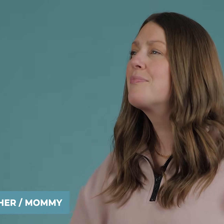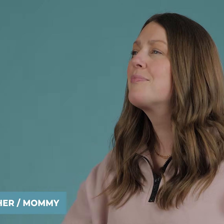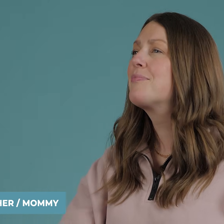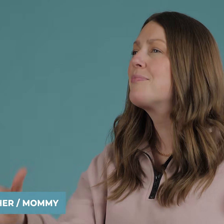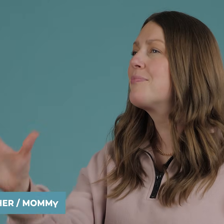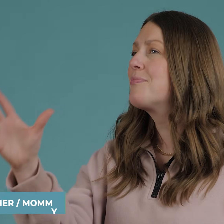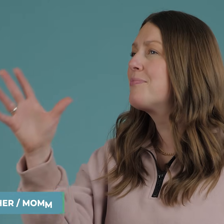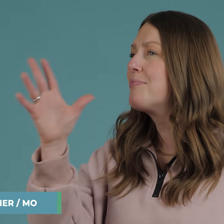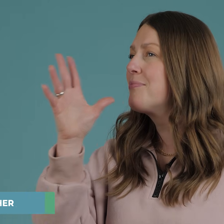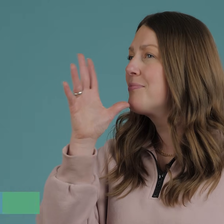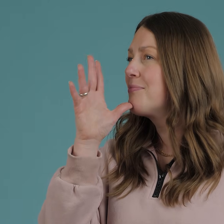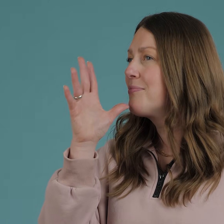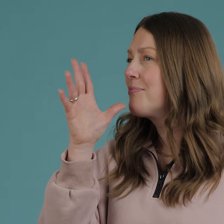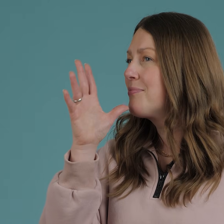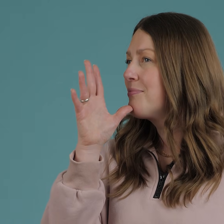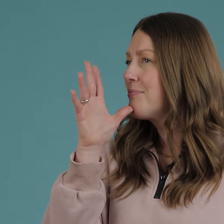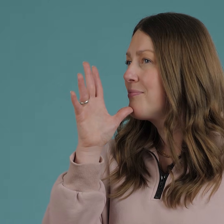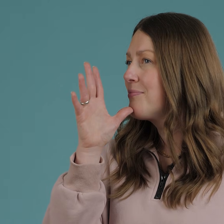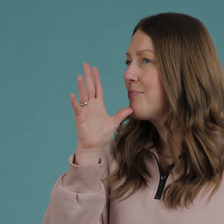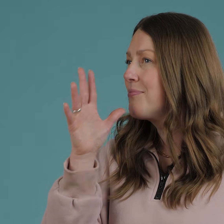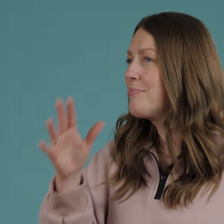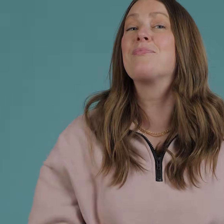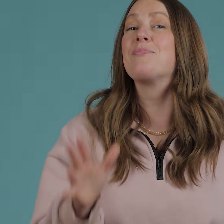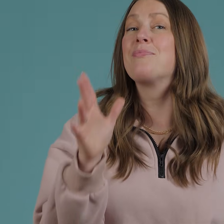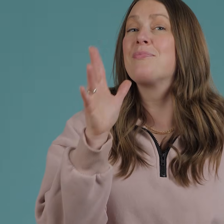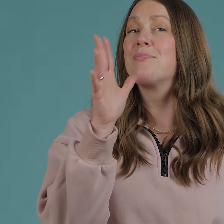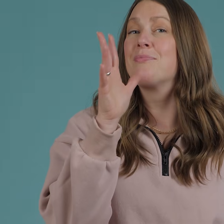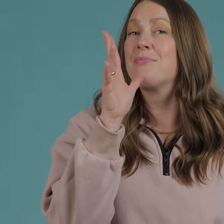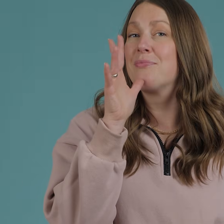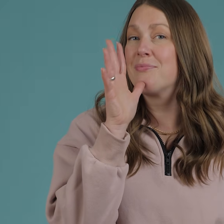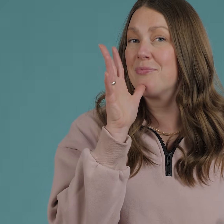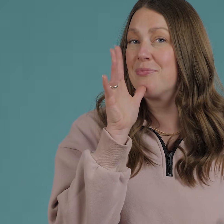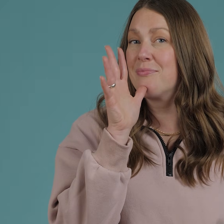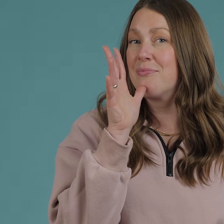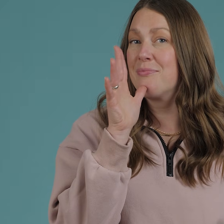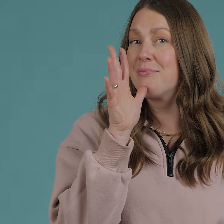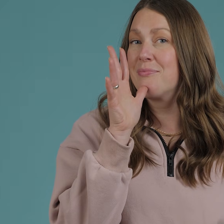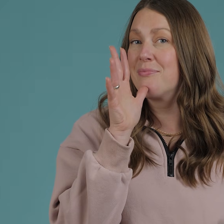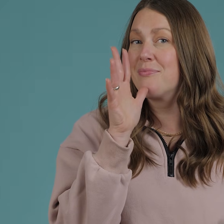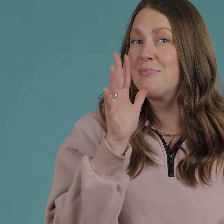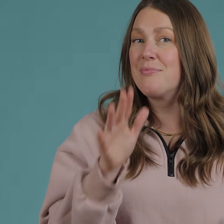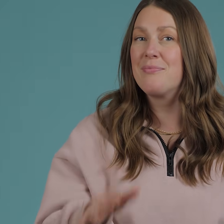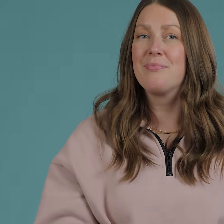It's a five-hand here at your chin. And you also might see it wiggle as well.